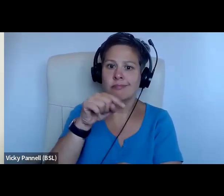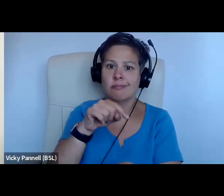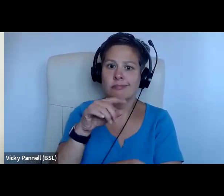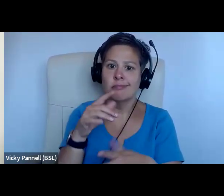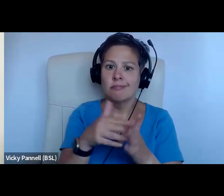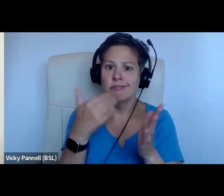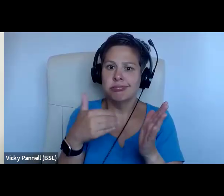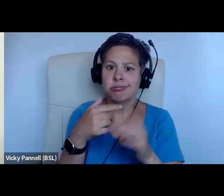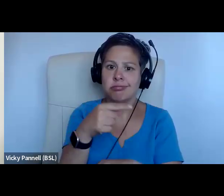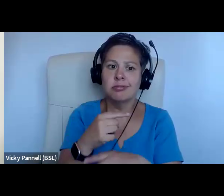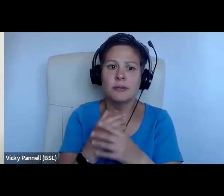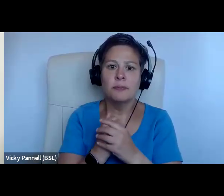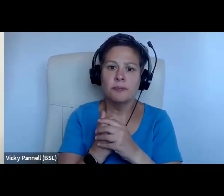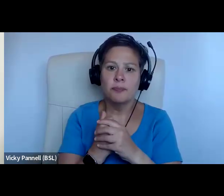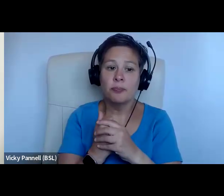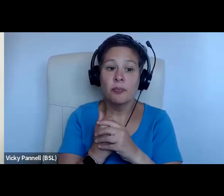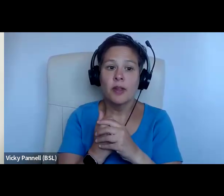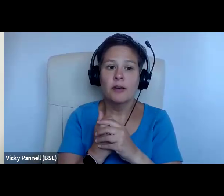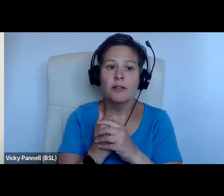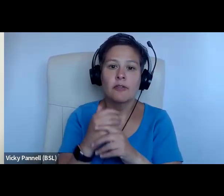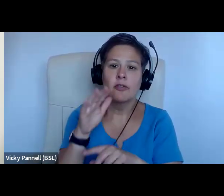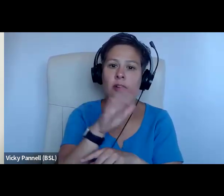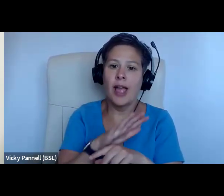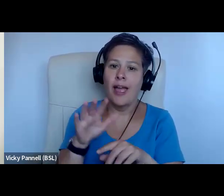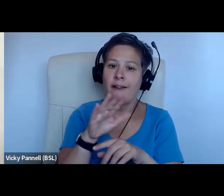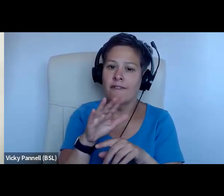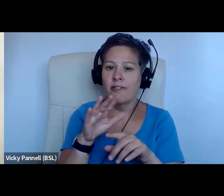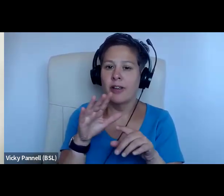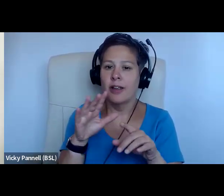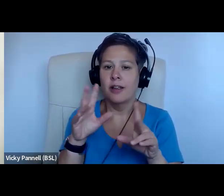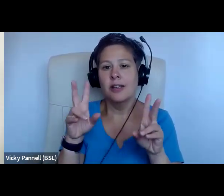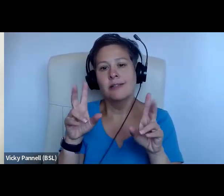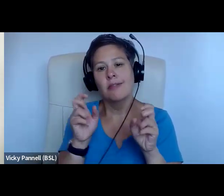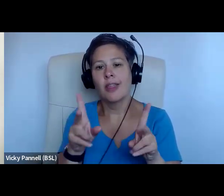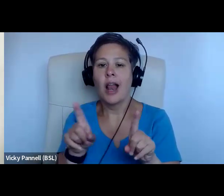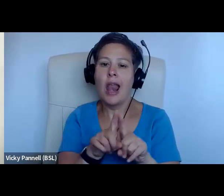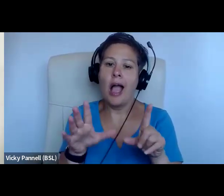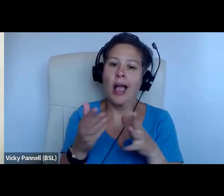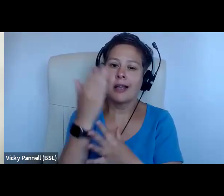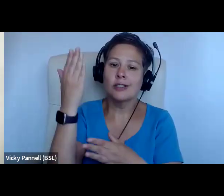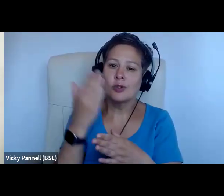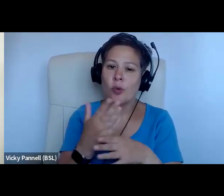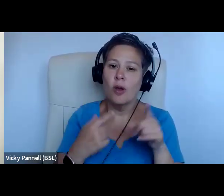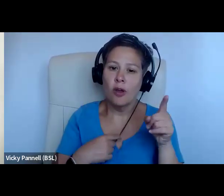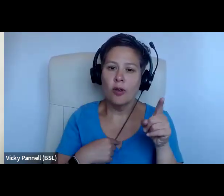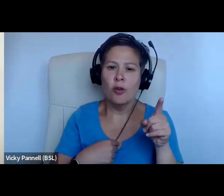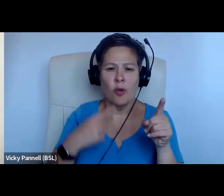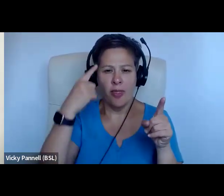and what is the criteria by which it decides who it helps and who it doesn't, or what is the way in which that support is rationed?